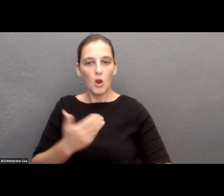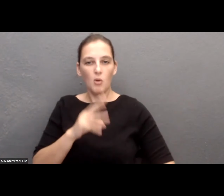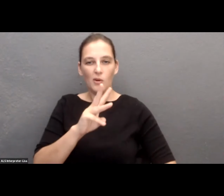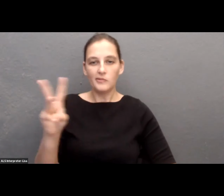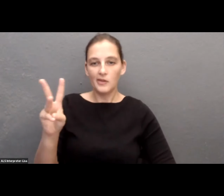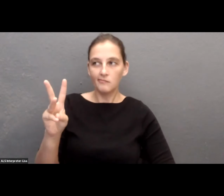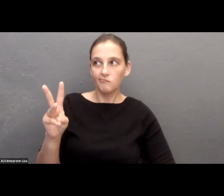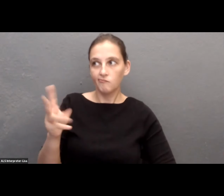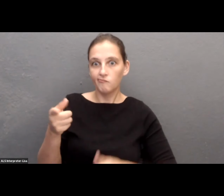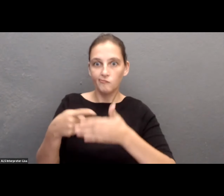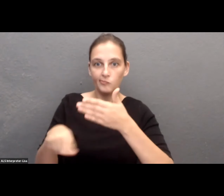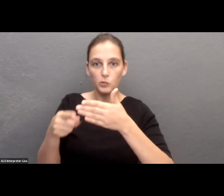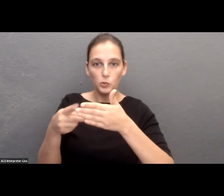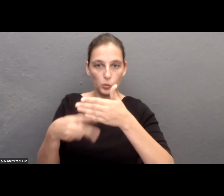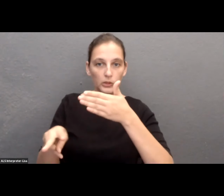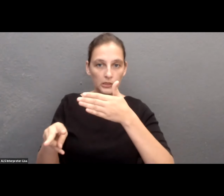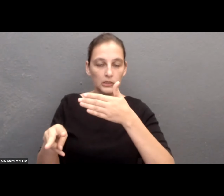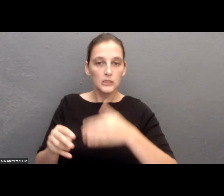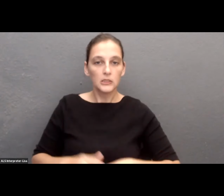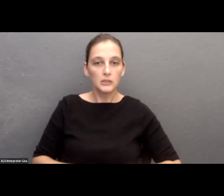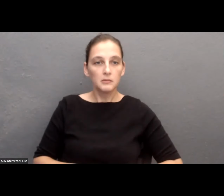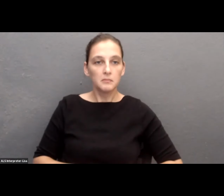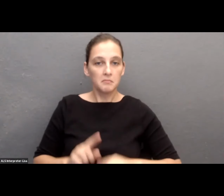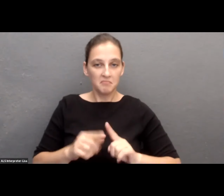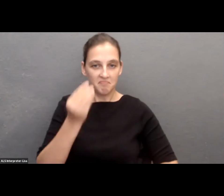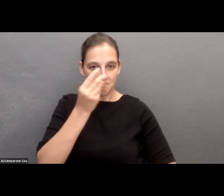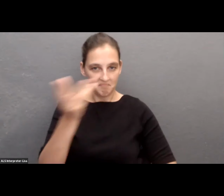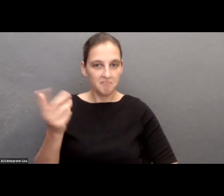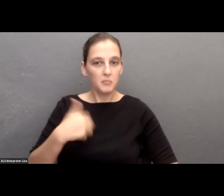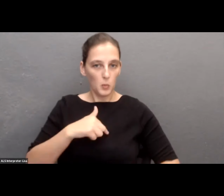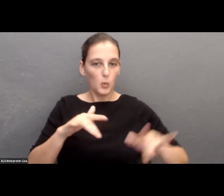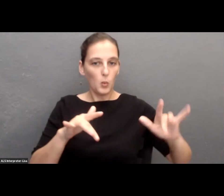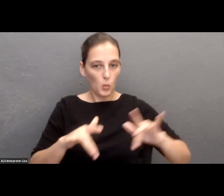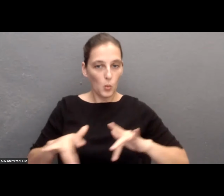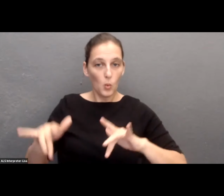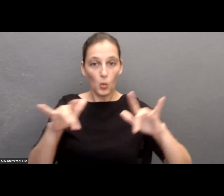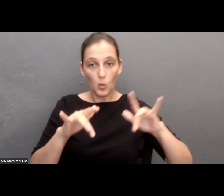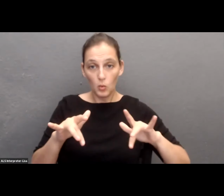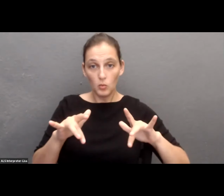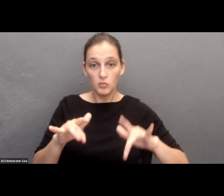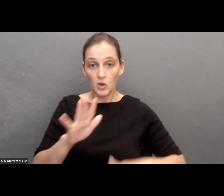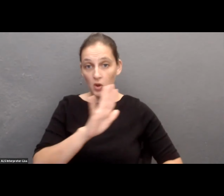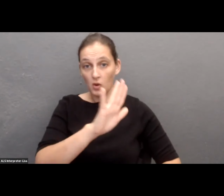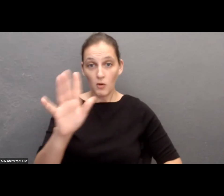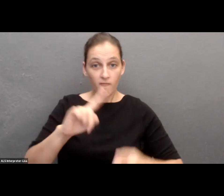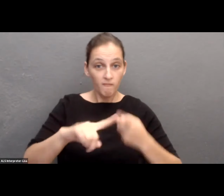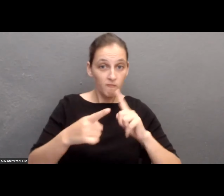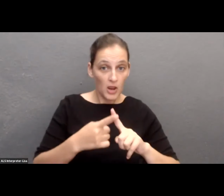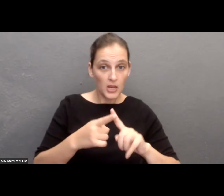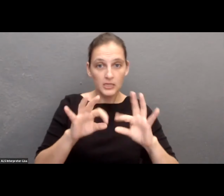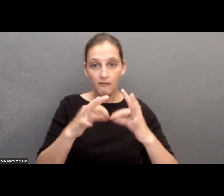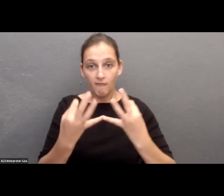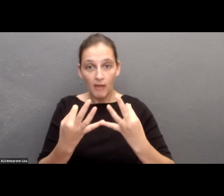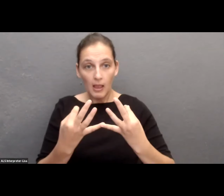so. But I just want to let you know we are recording it so if you have friends family who might have missed it feel free to share.